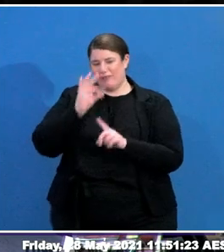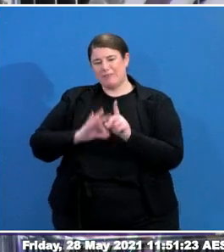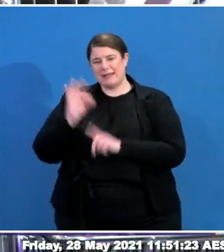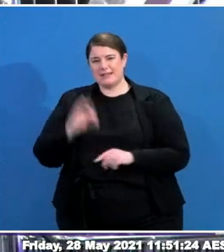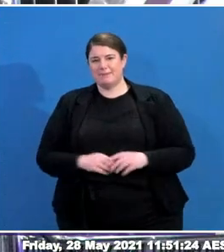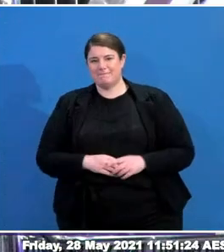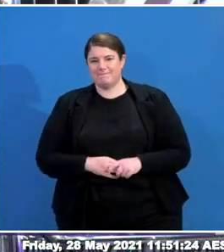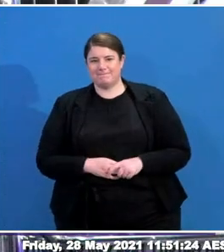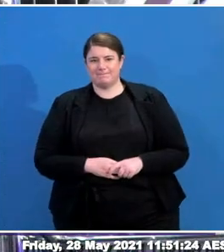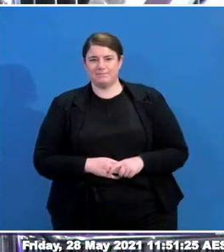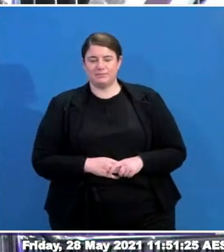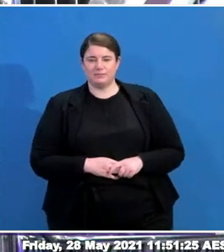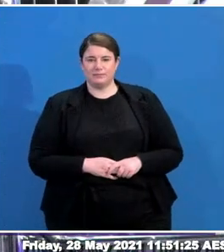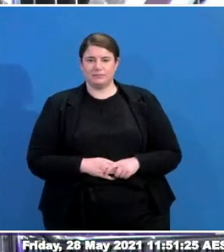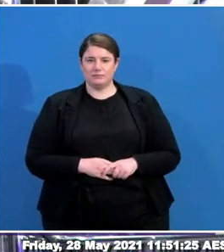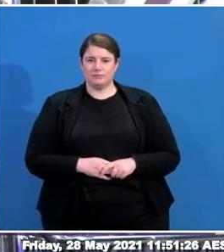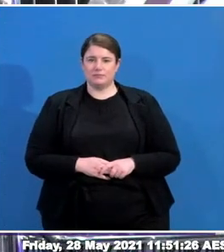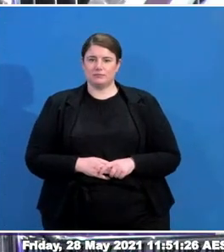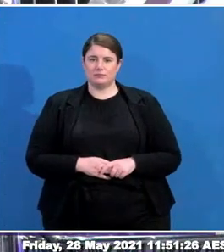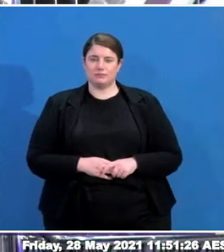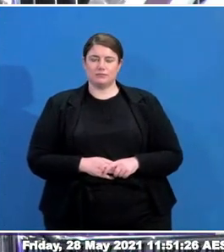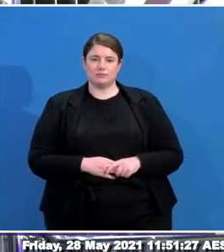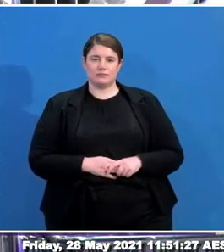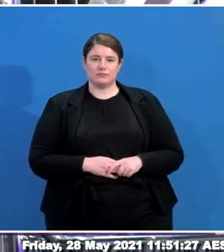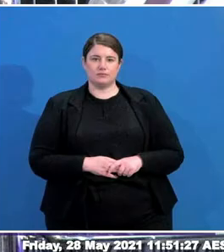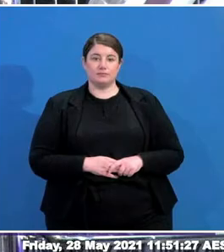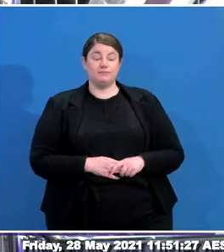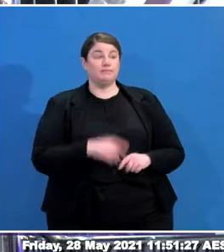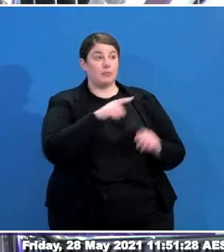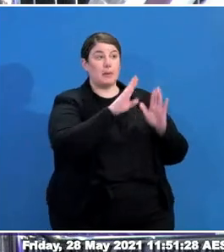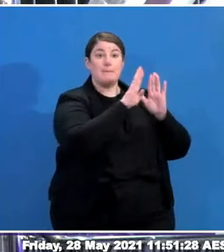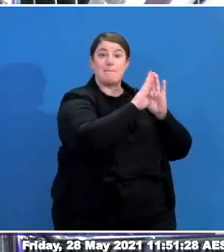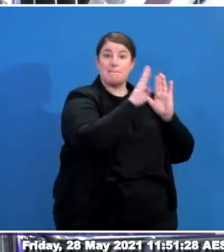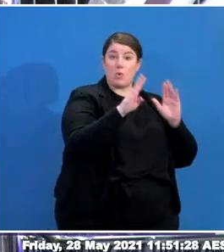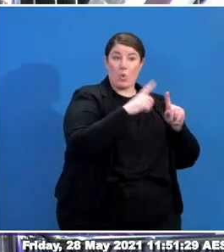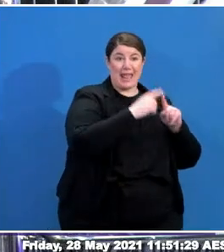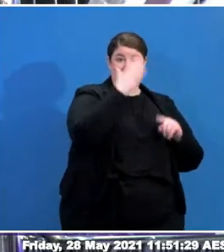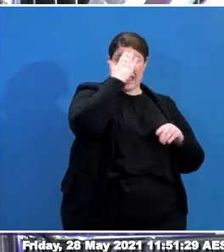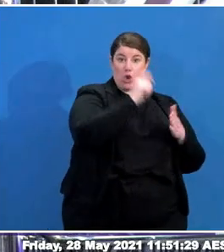So do you accept that there is a significant gap between what happens at the Board and head office and what happens on the